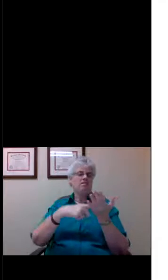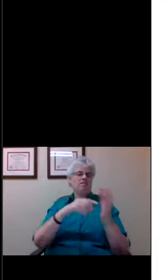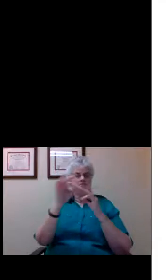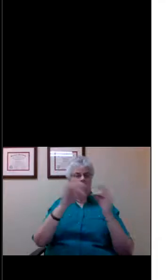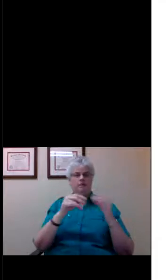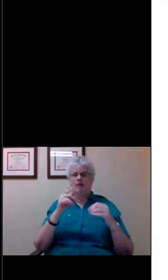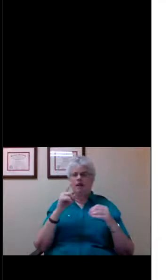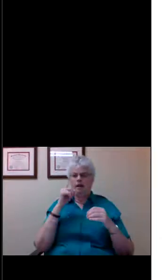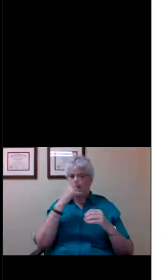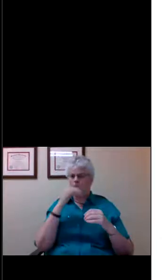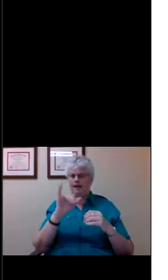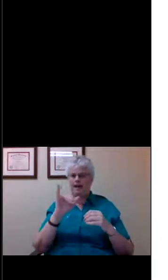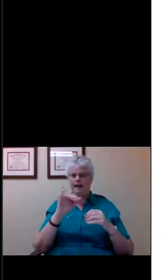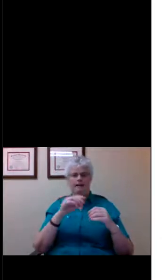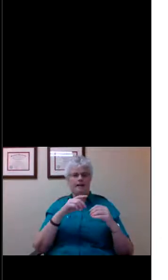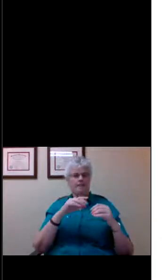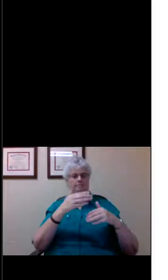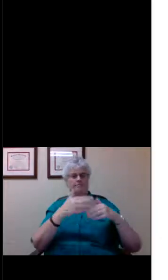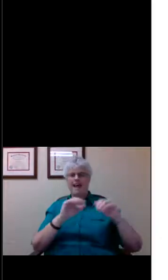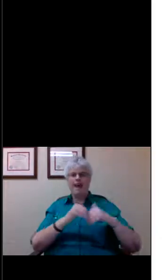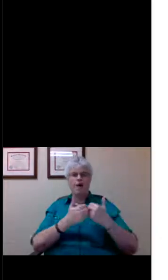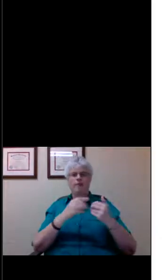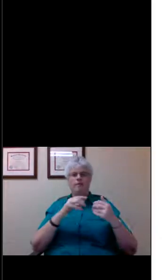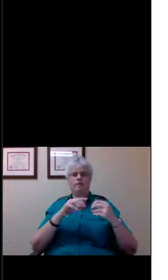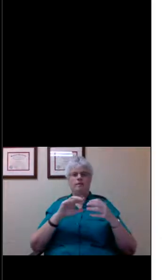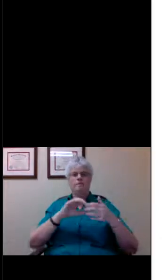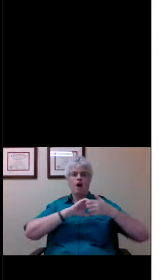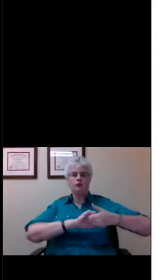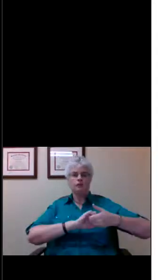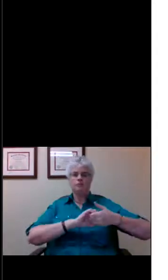School for the Deaf, or ISD, and I'll kind of explain what that looks like and